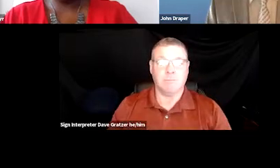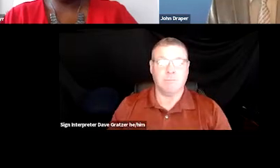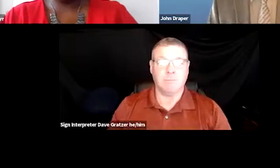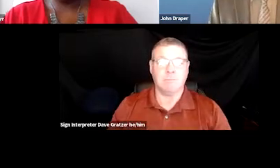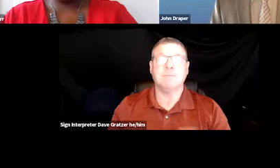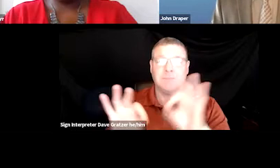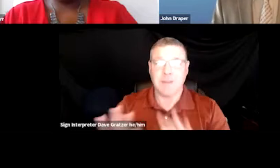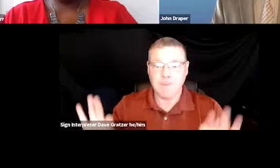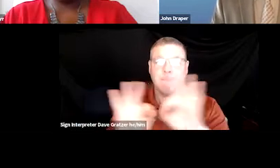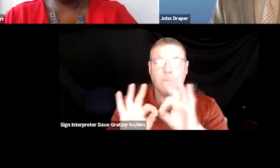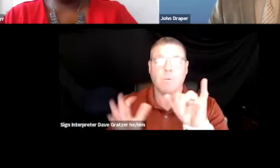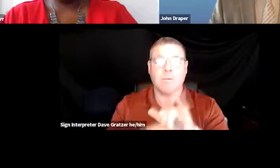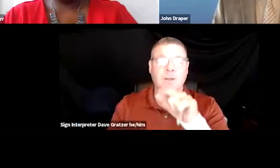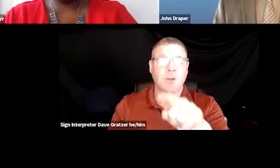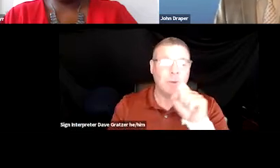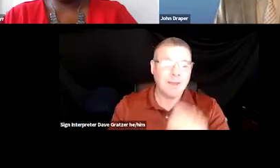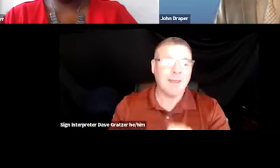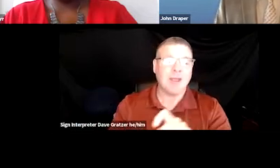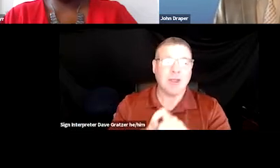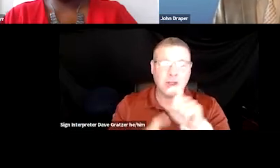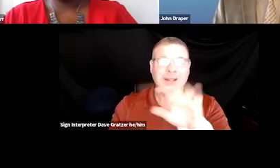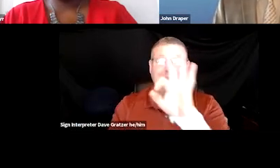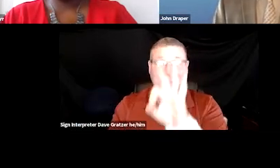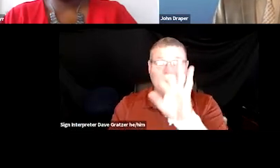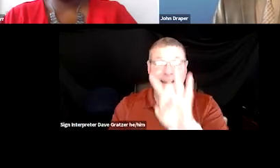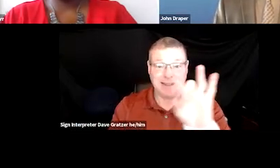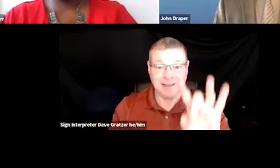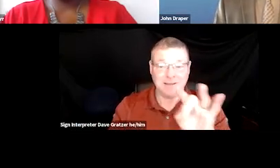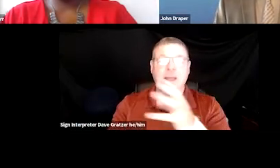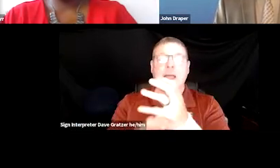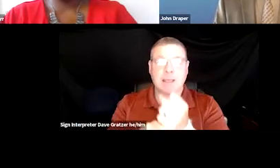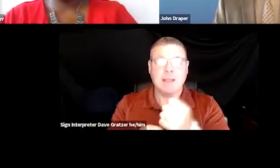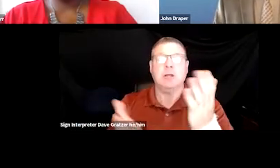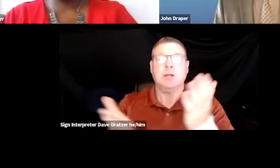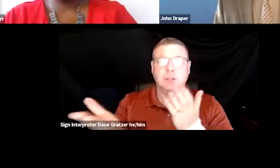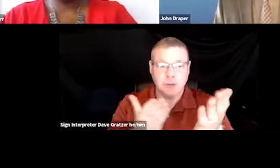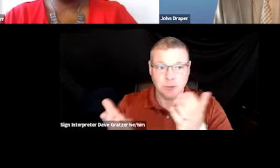to remember is that you can phone 988, and get a service that in and of itself